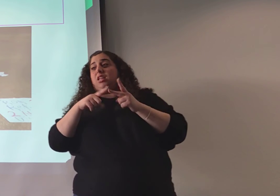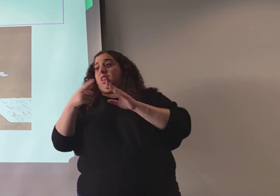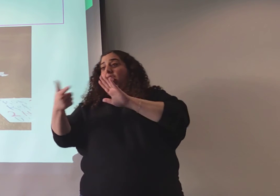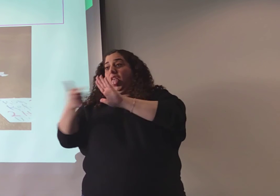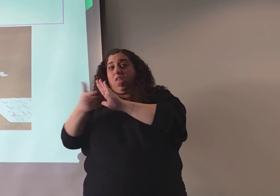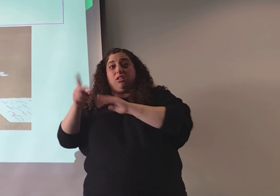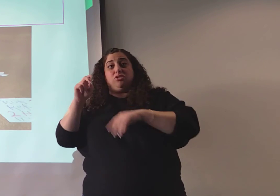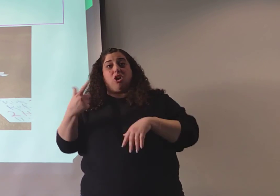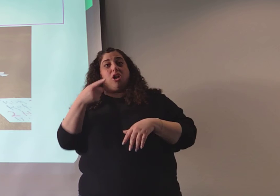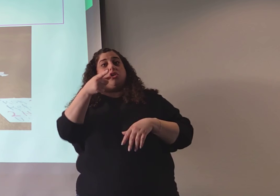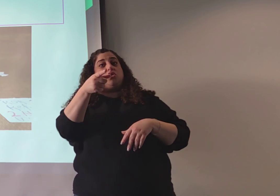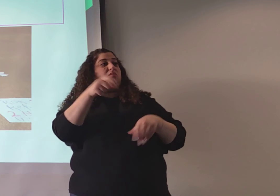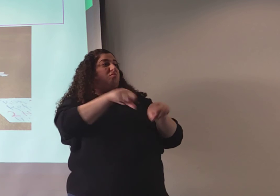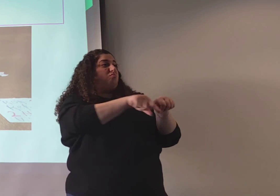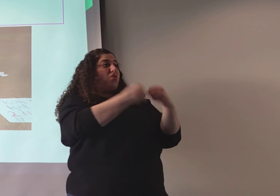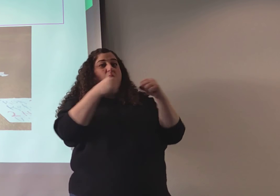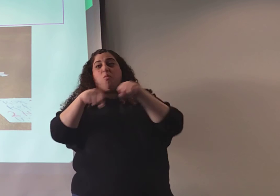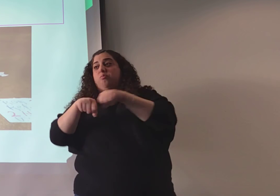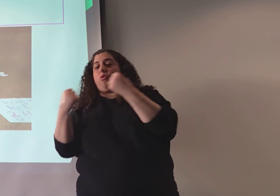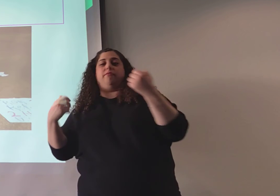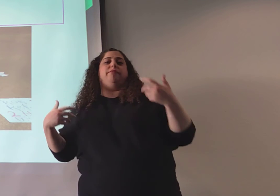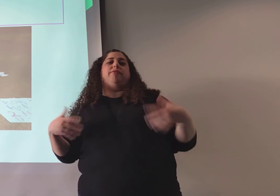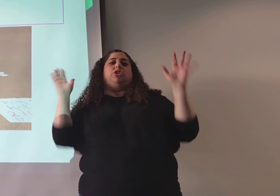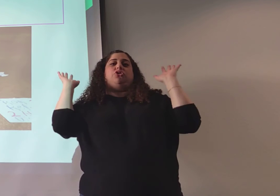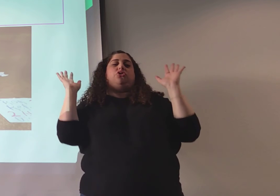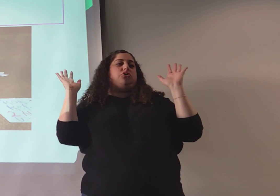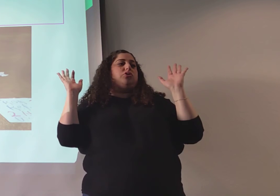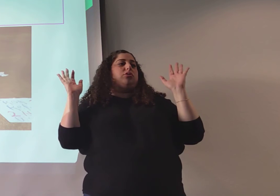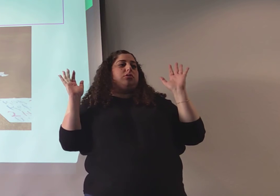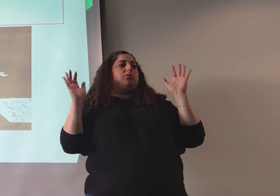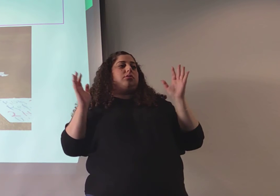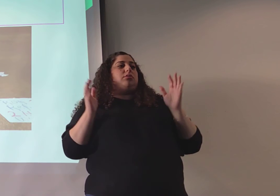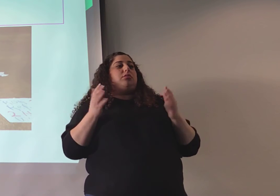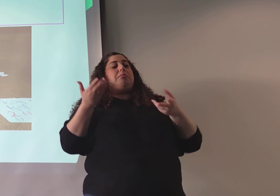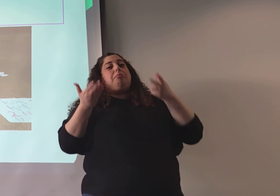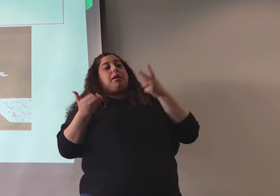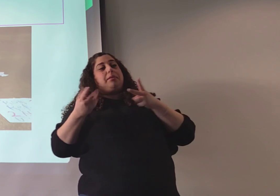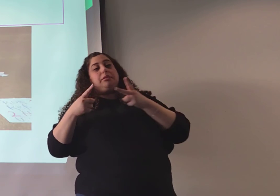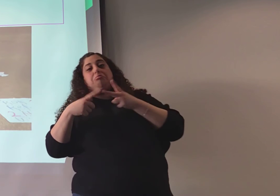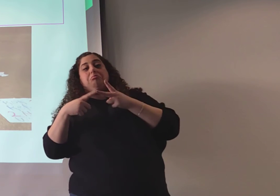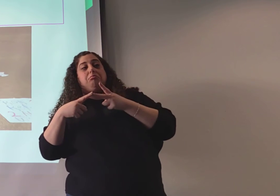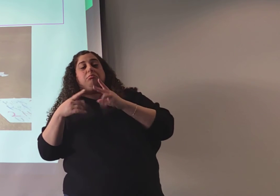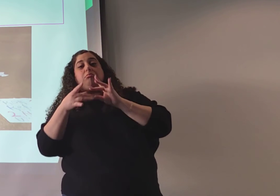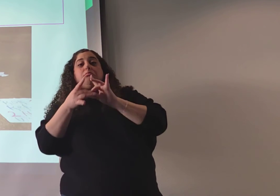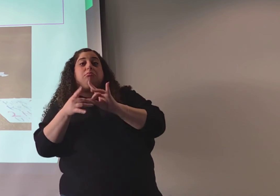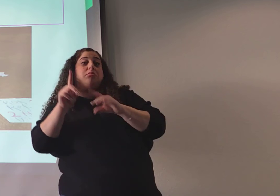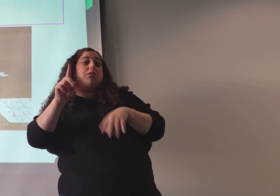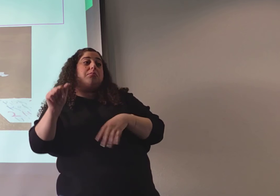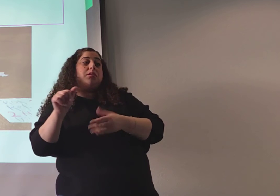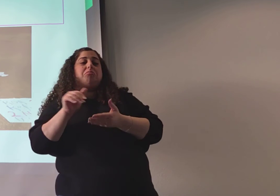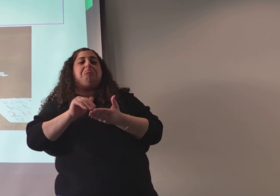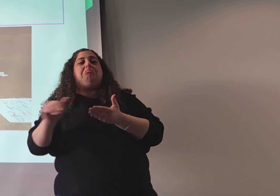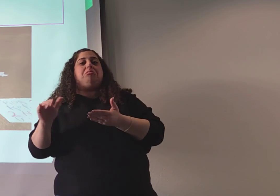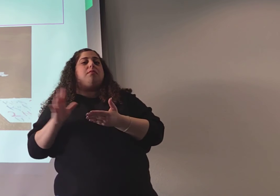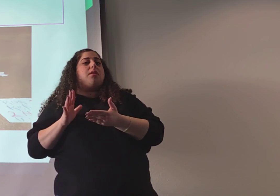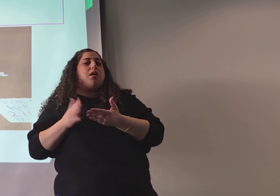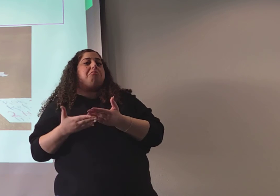And there’s Disability Rights of California, has a tenant phone number you can find on